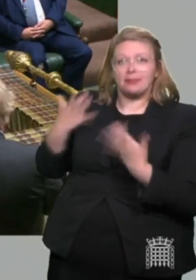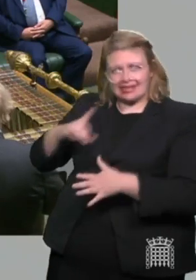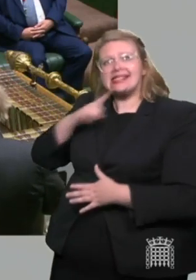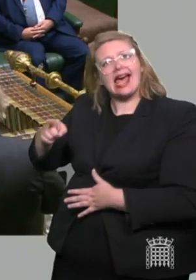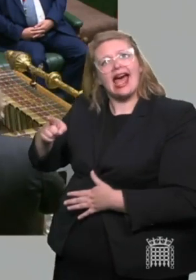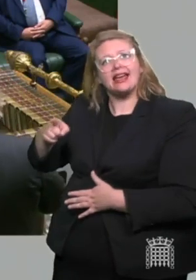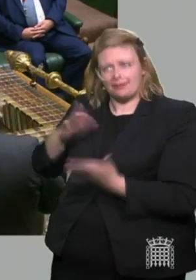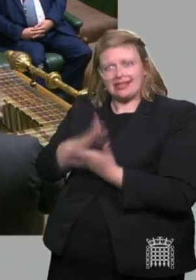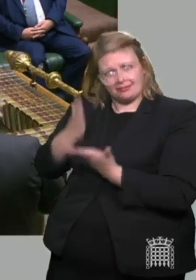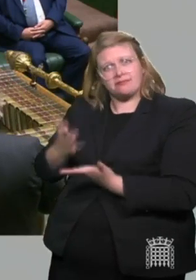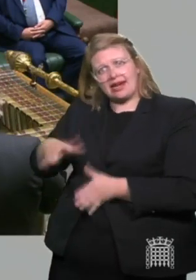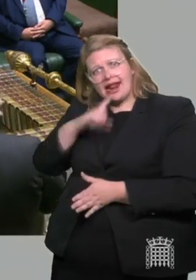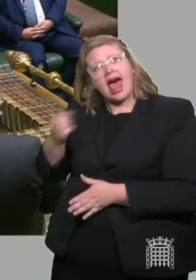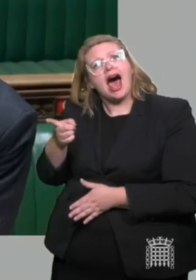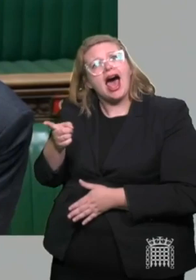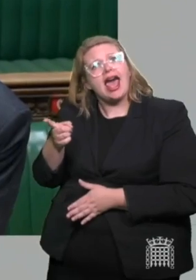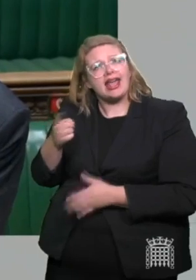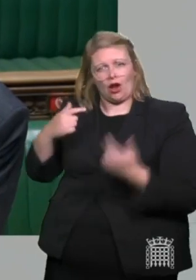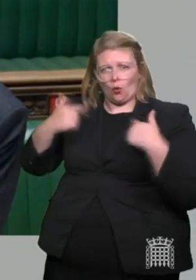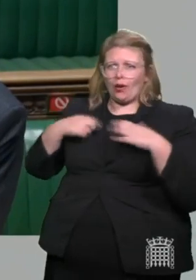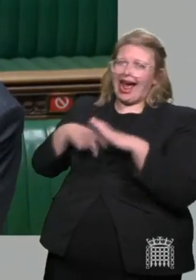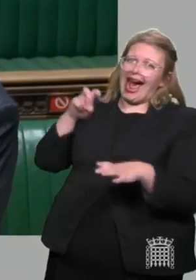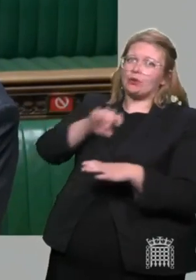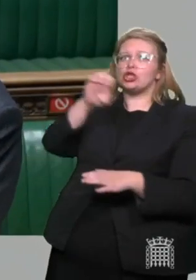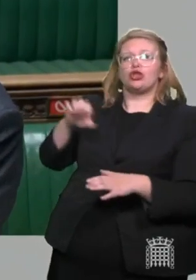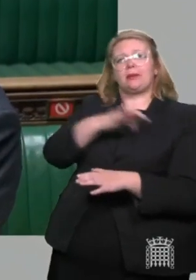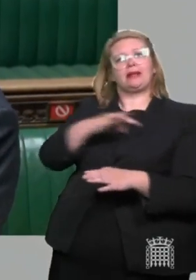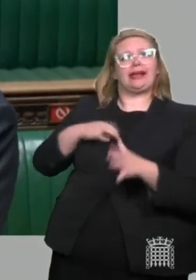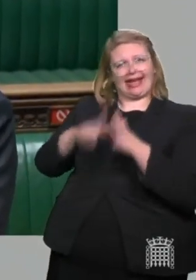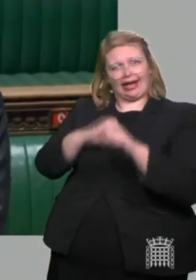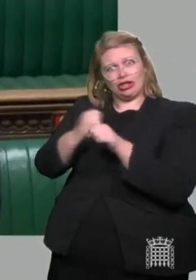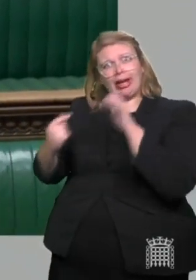Agency was absolutely invaluable for our vaccine roll-out. Actually, it was just last week that